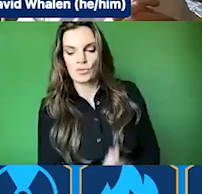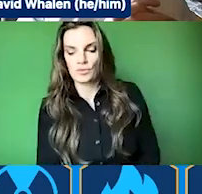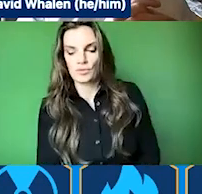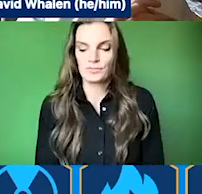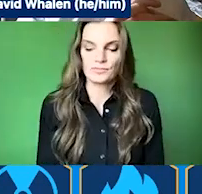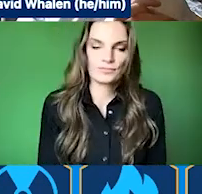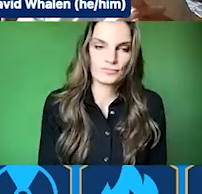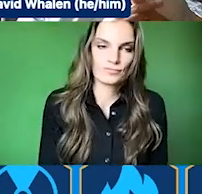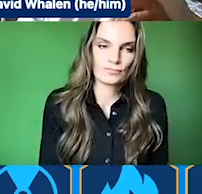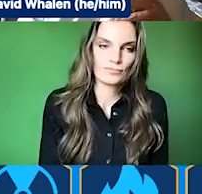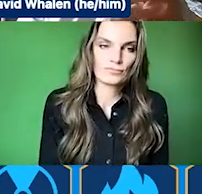And then to close out my